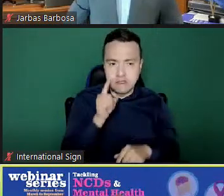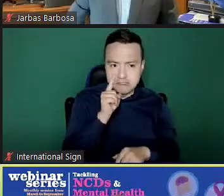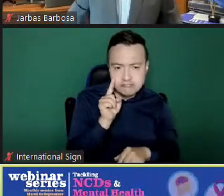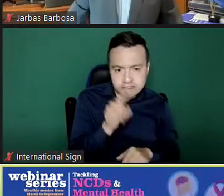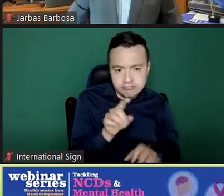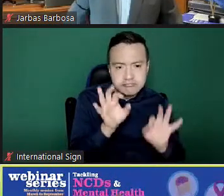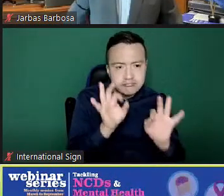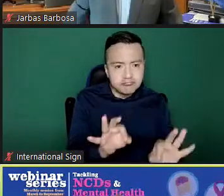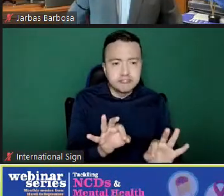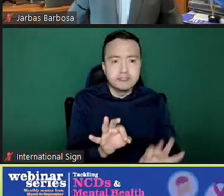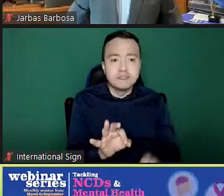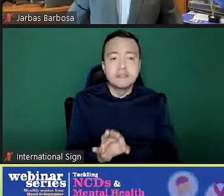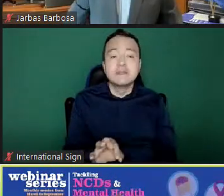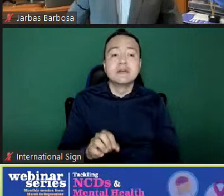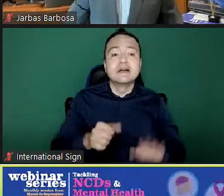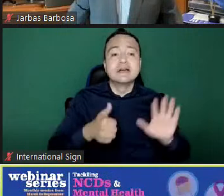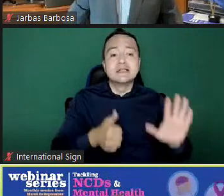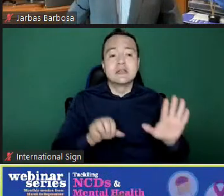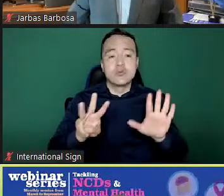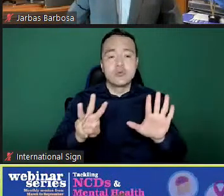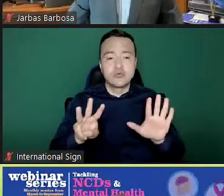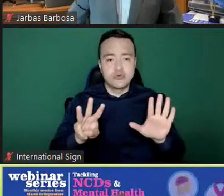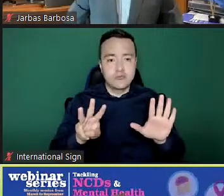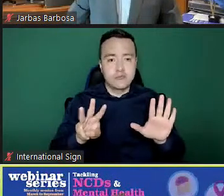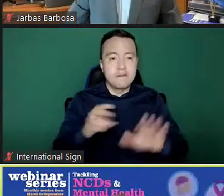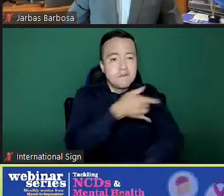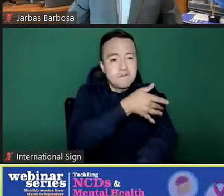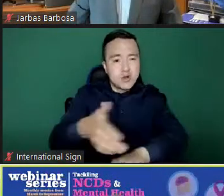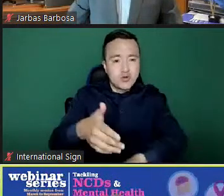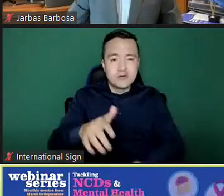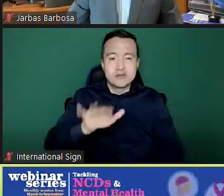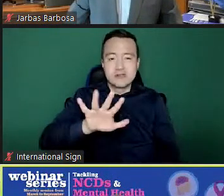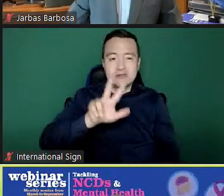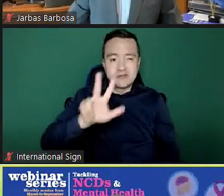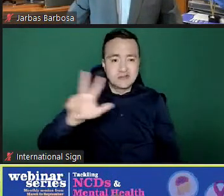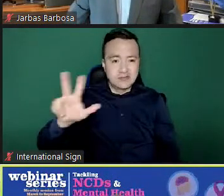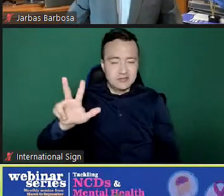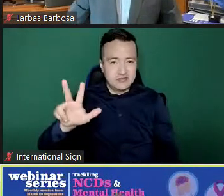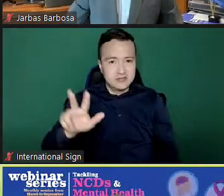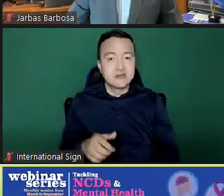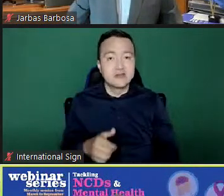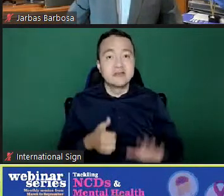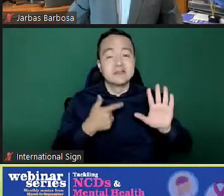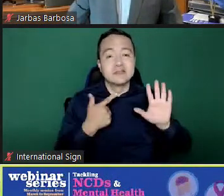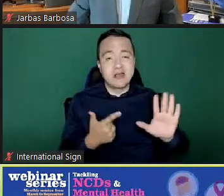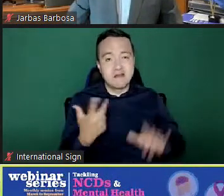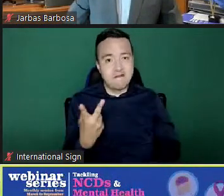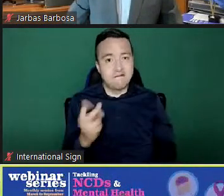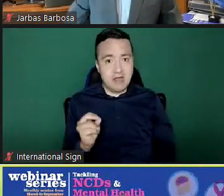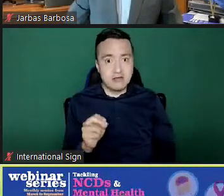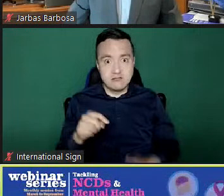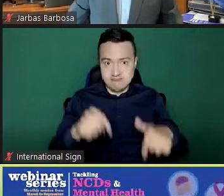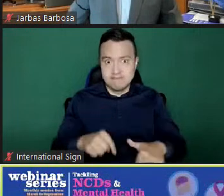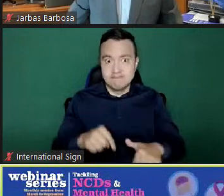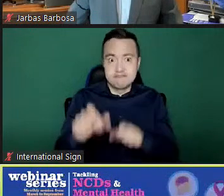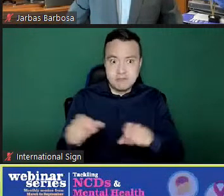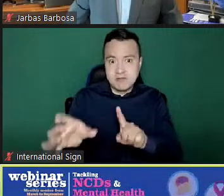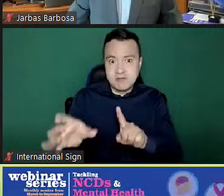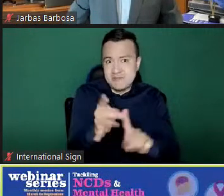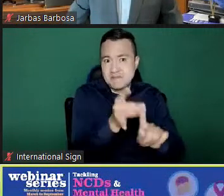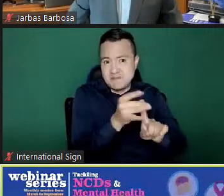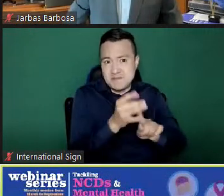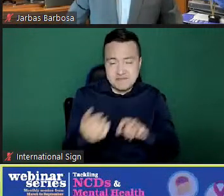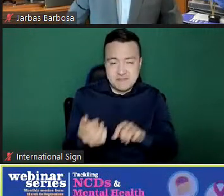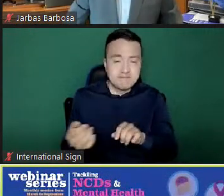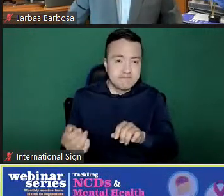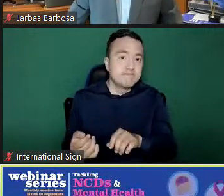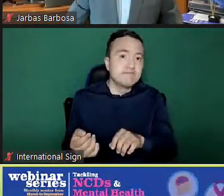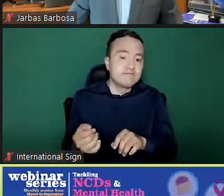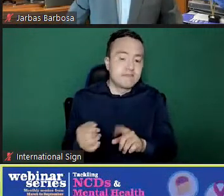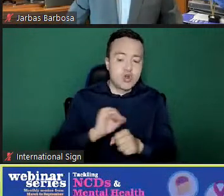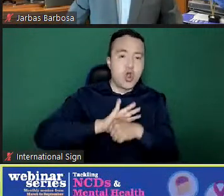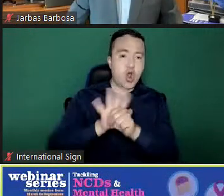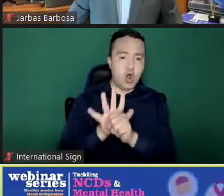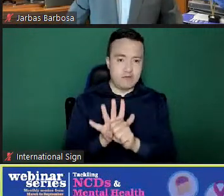Before COVID, we were well aware that non- communicable diseases were the leading cause